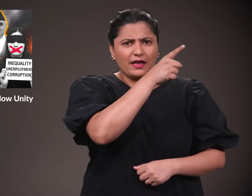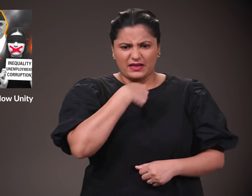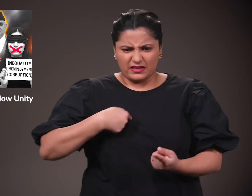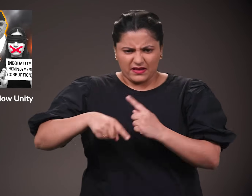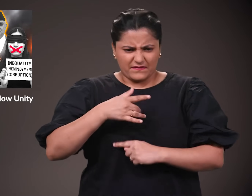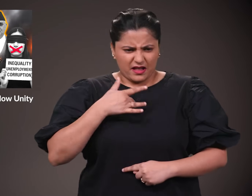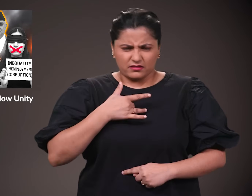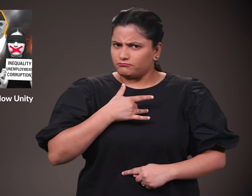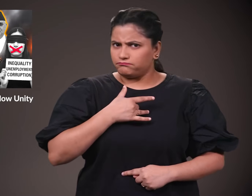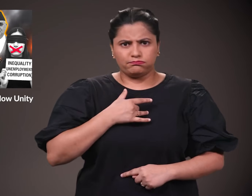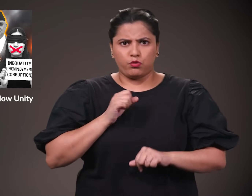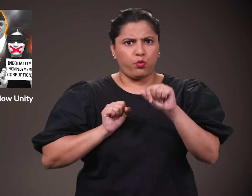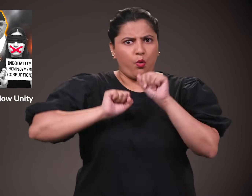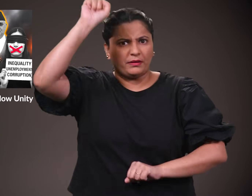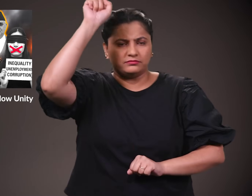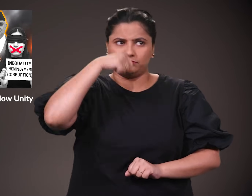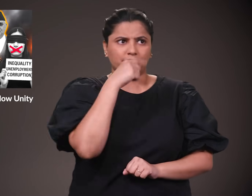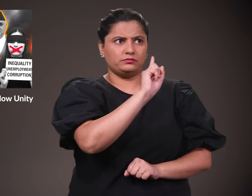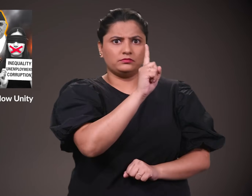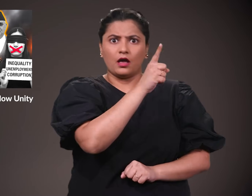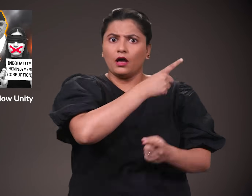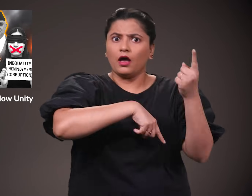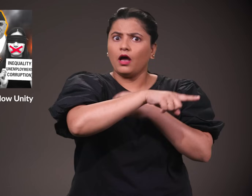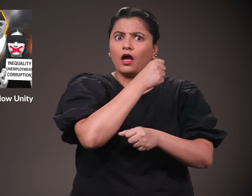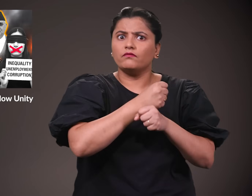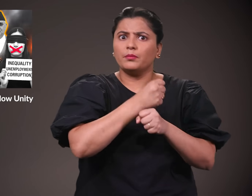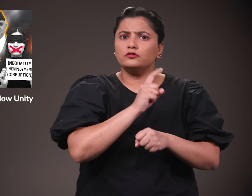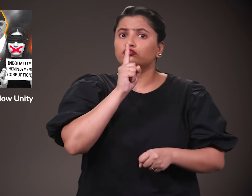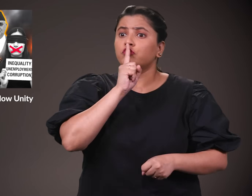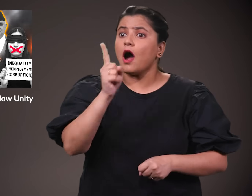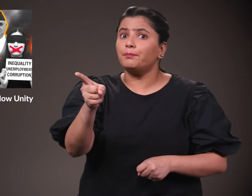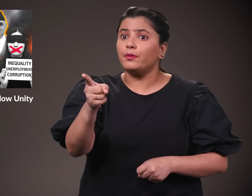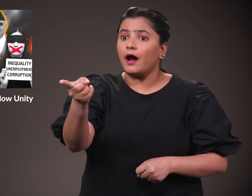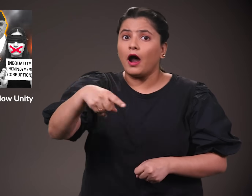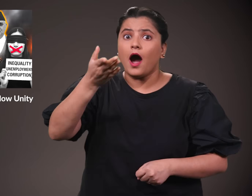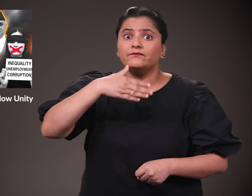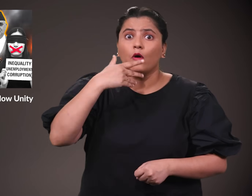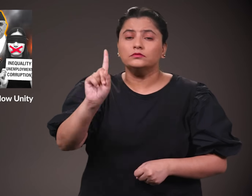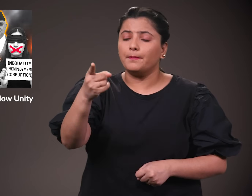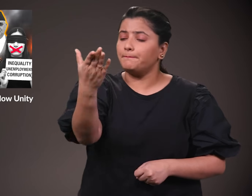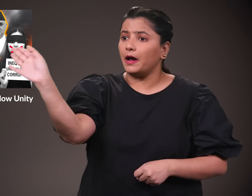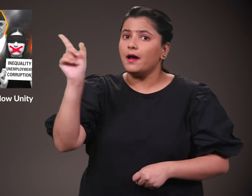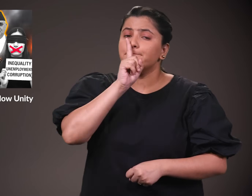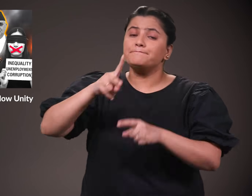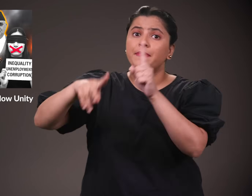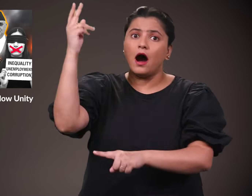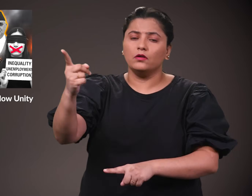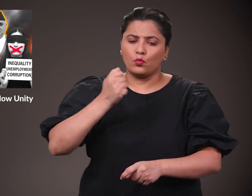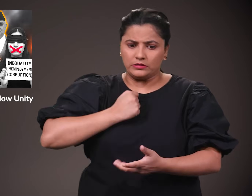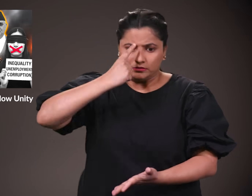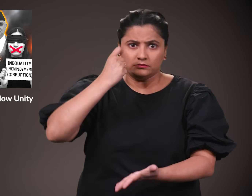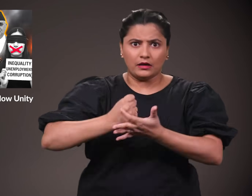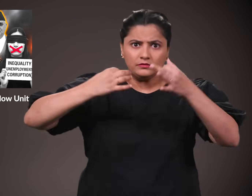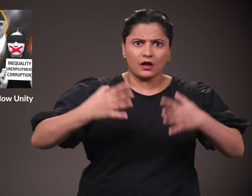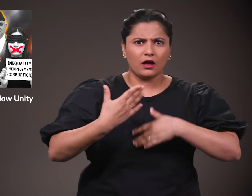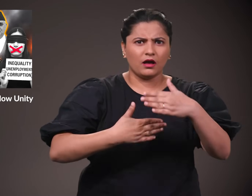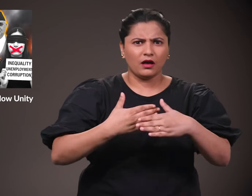When people protested, the government told them to stay silent, stop giving advice, and obey.